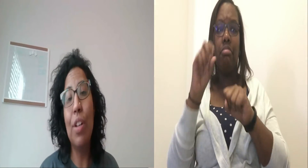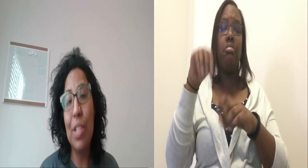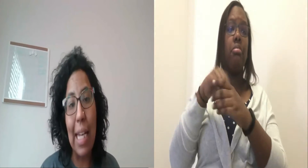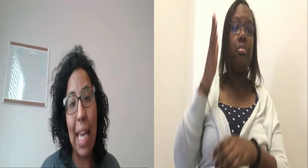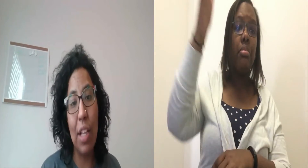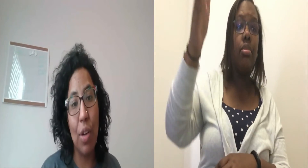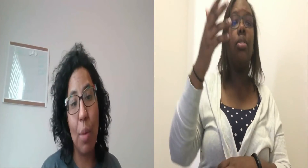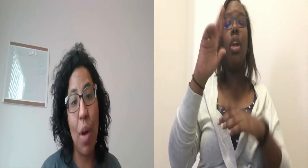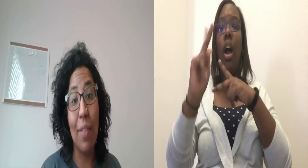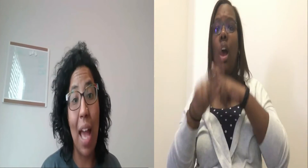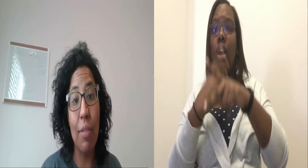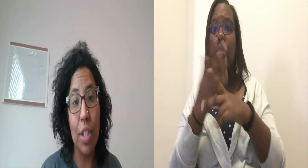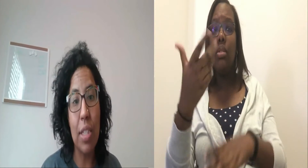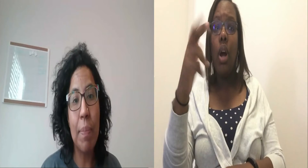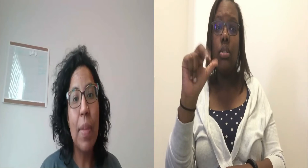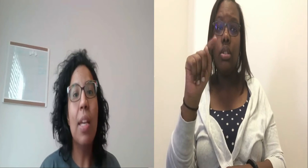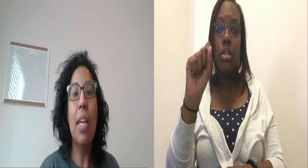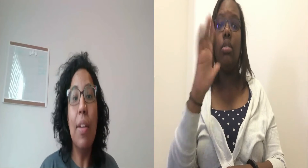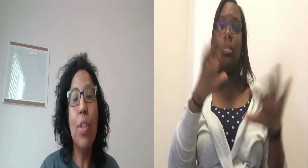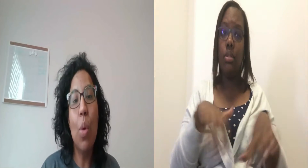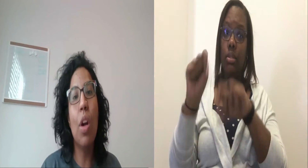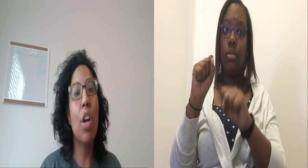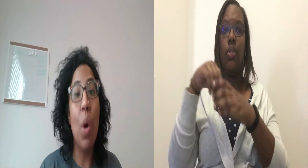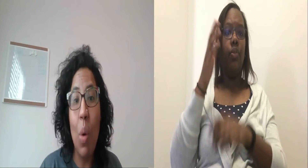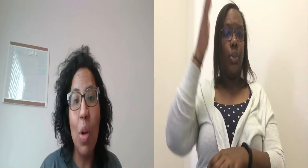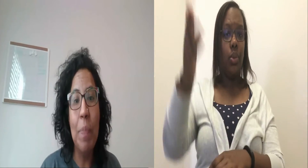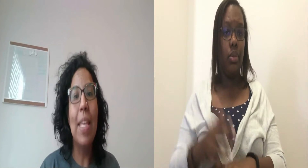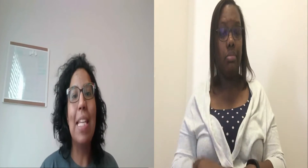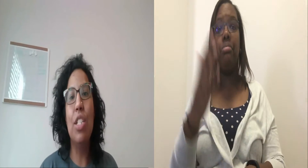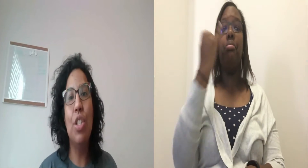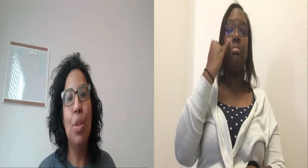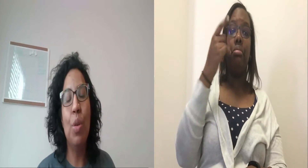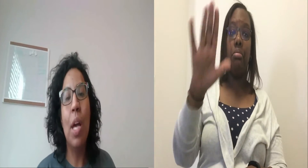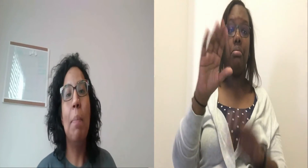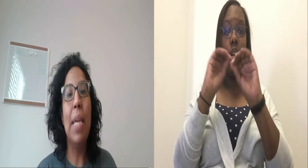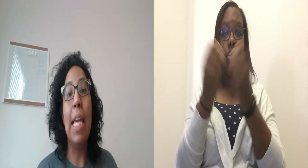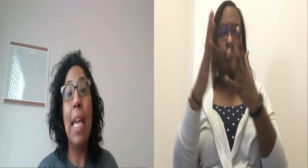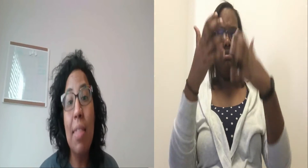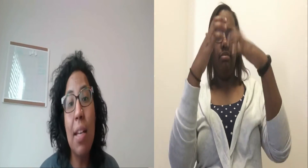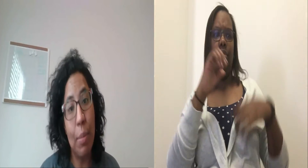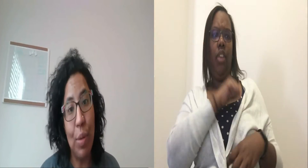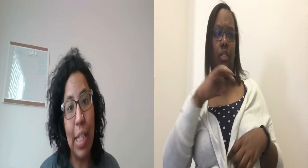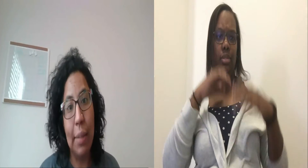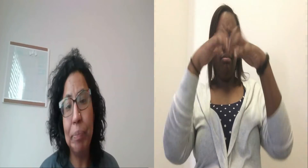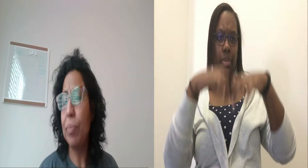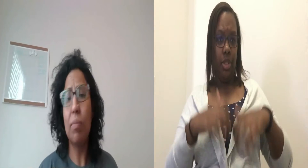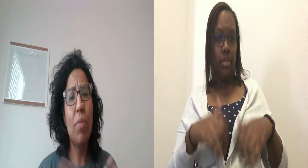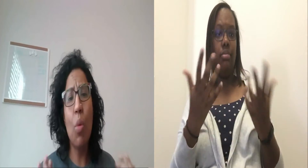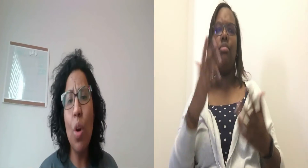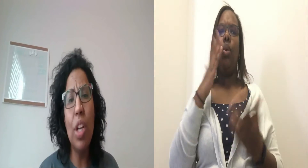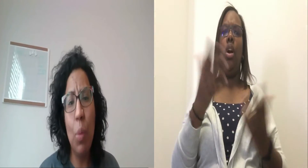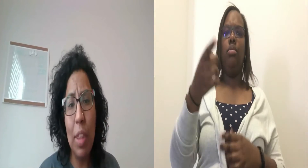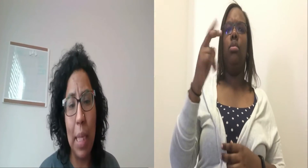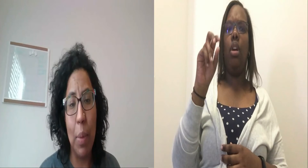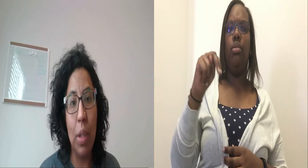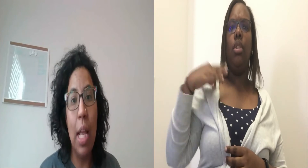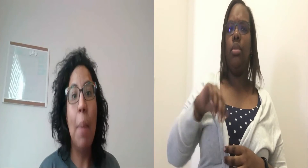you're dedicating your nonprofit efforts. If your goal is to be in the community working with people